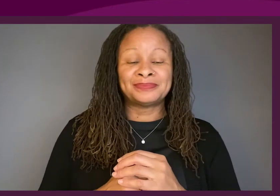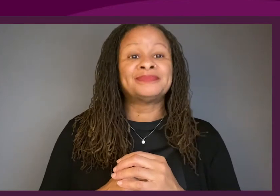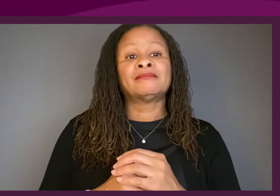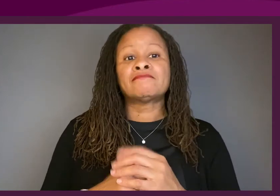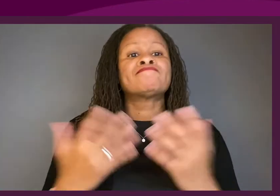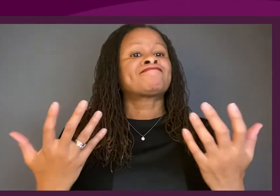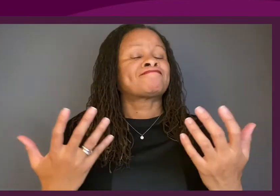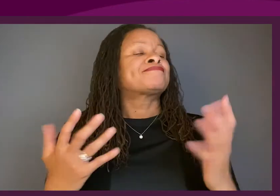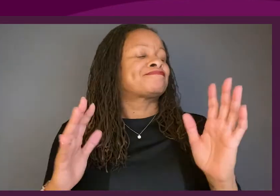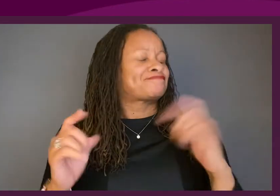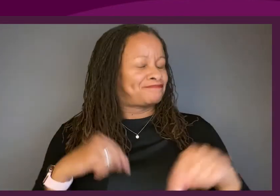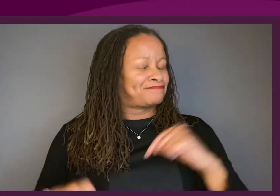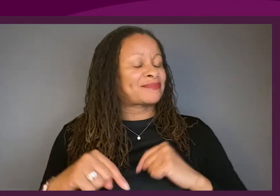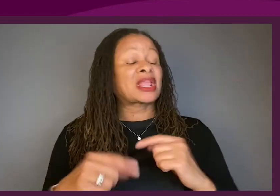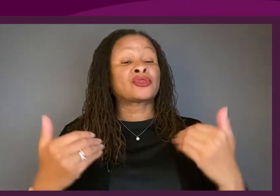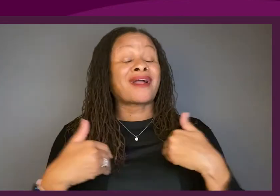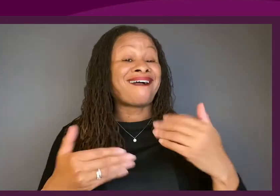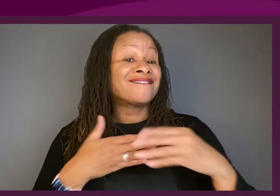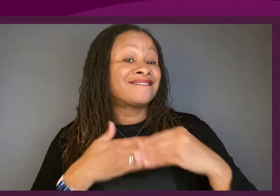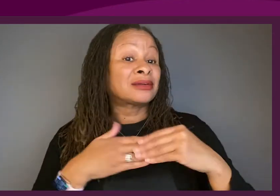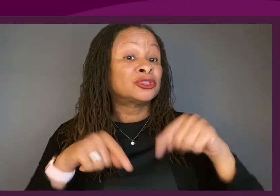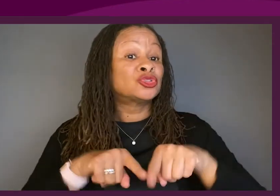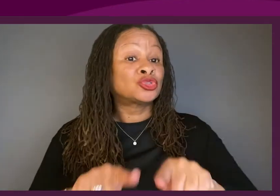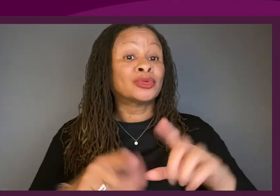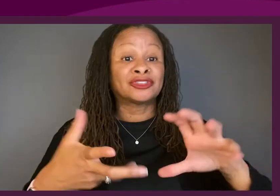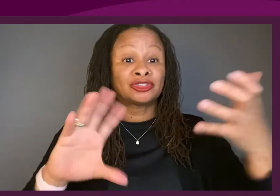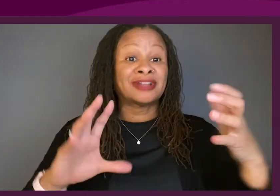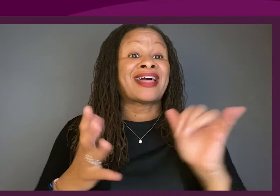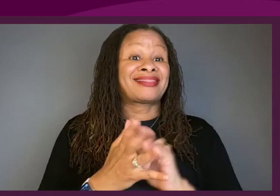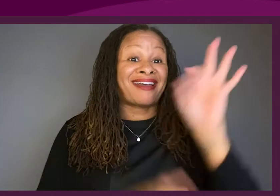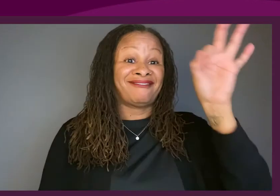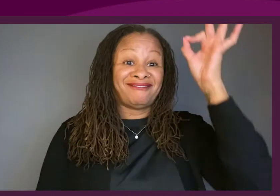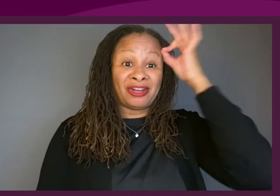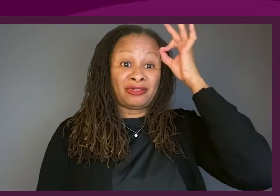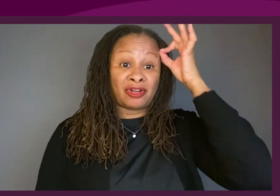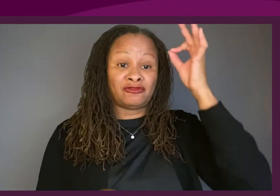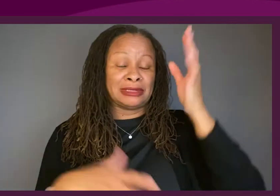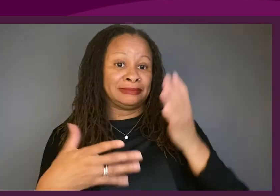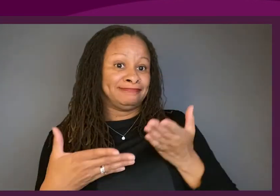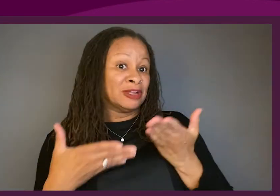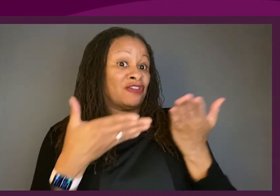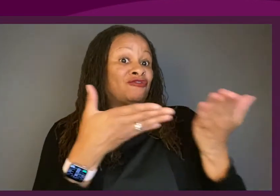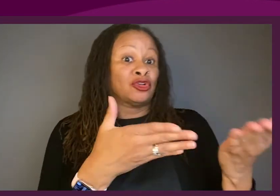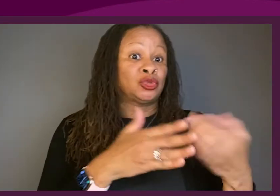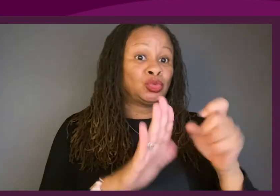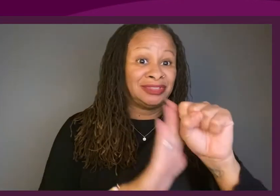There are flexibilities in disasters that the federal government confers to the states